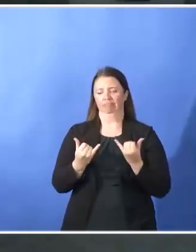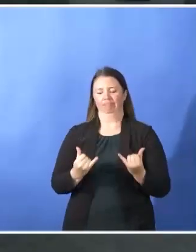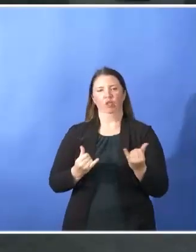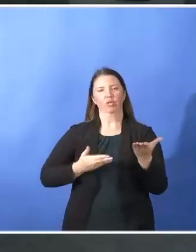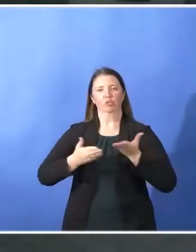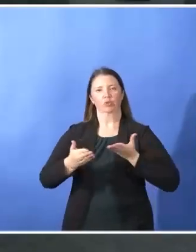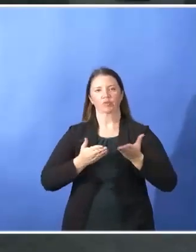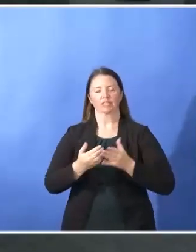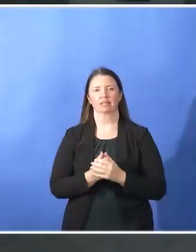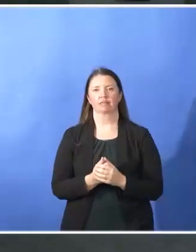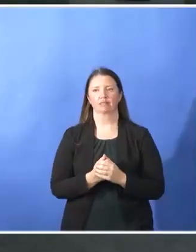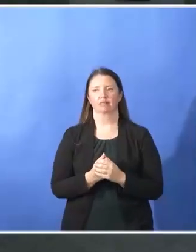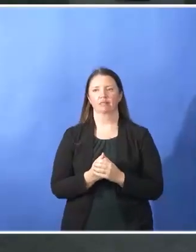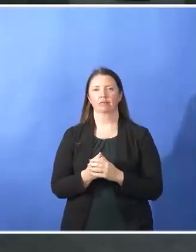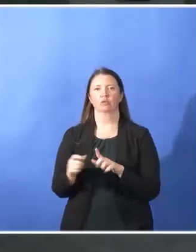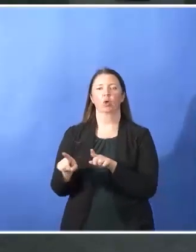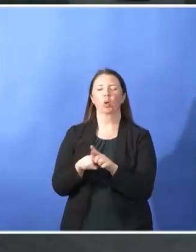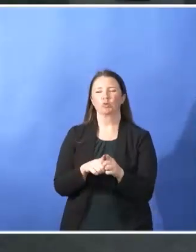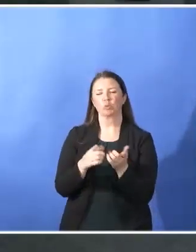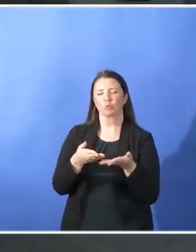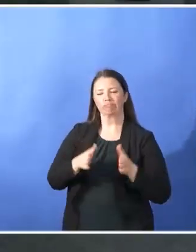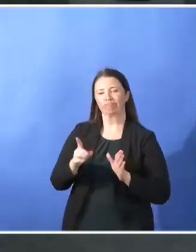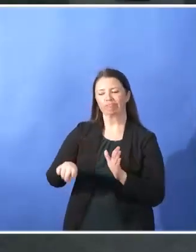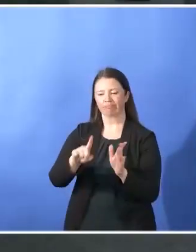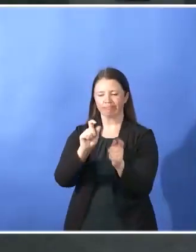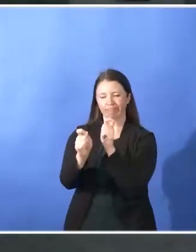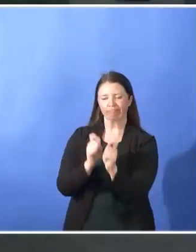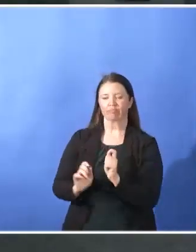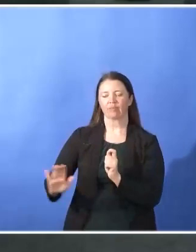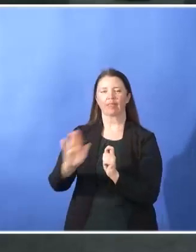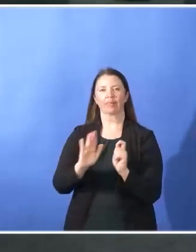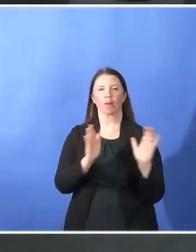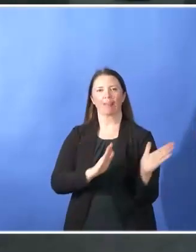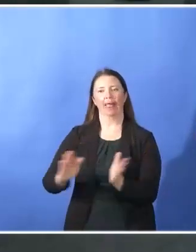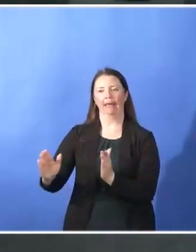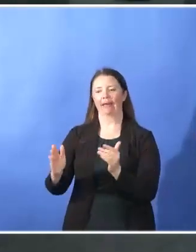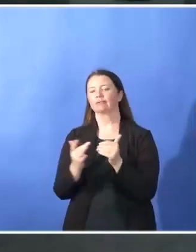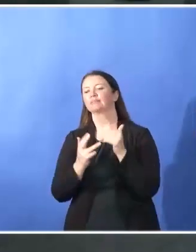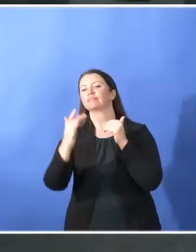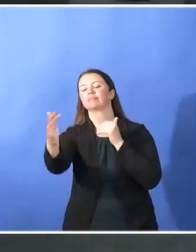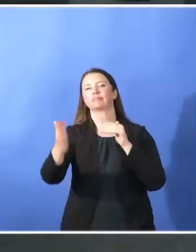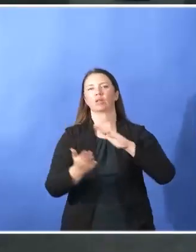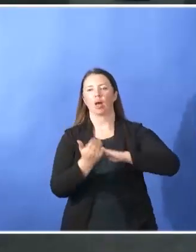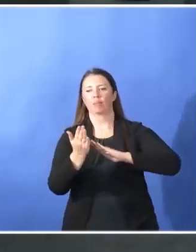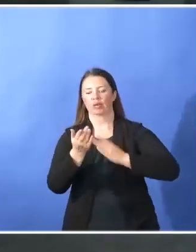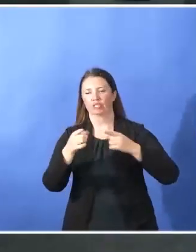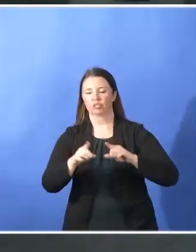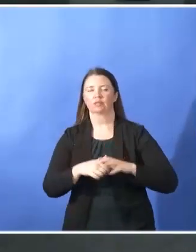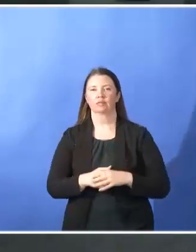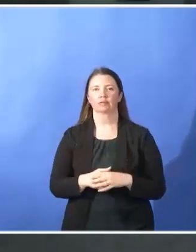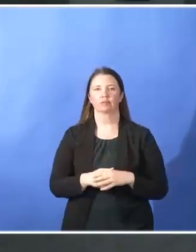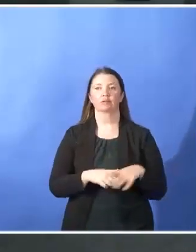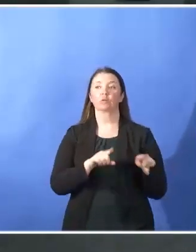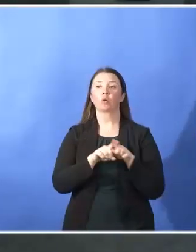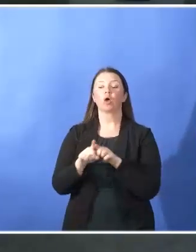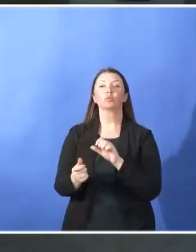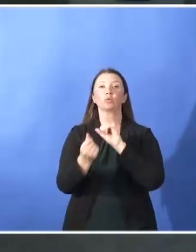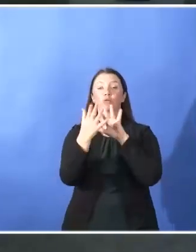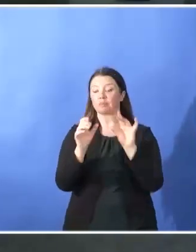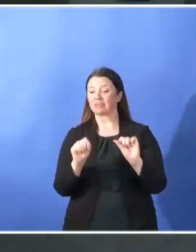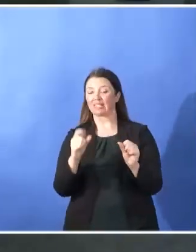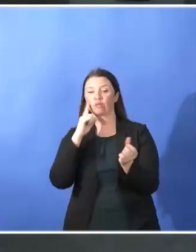THE SECOND REPORT AND ORDER